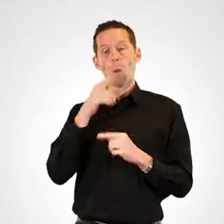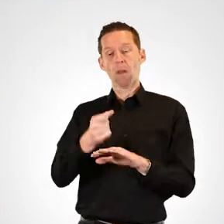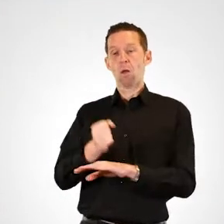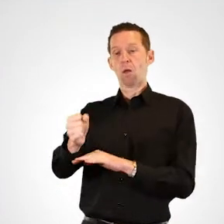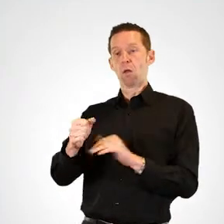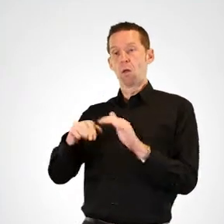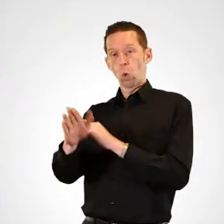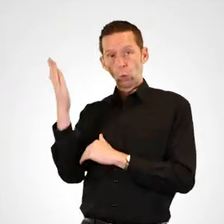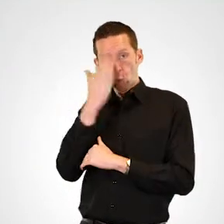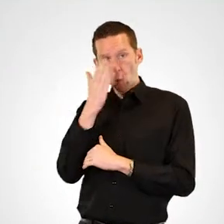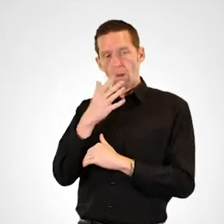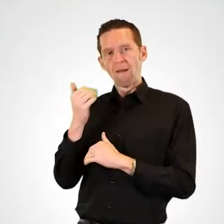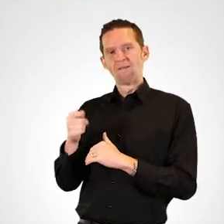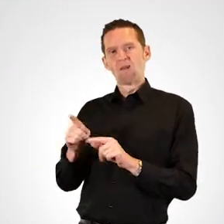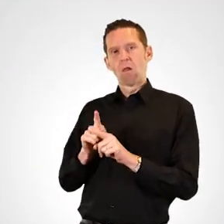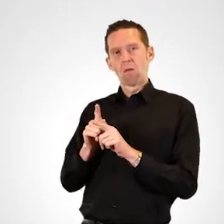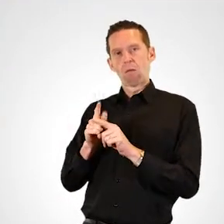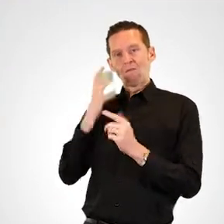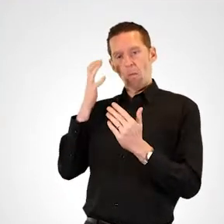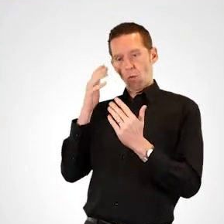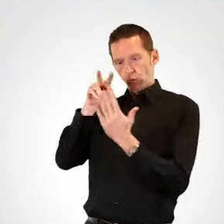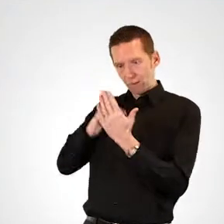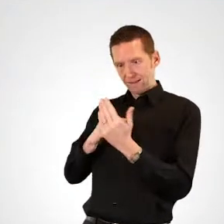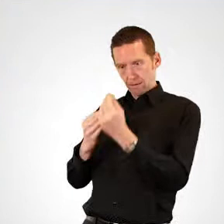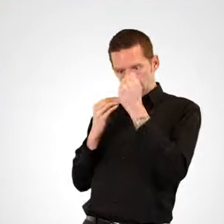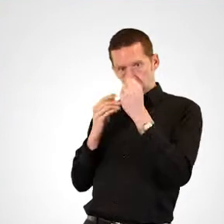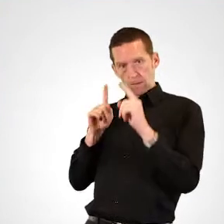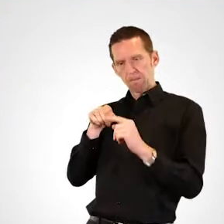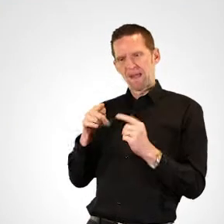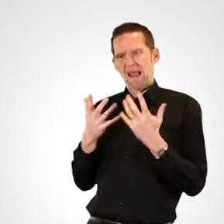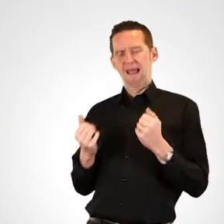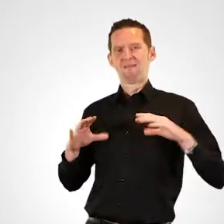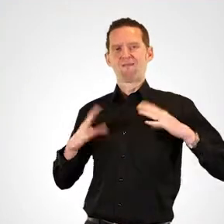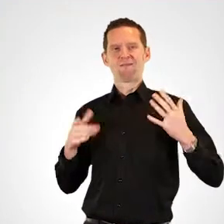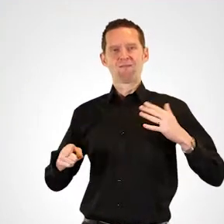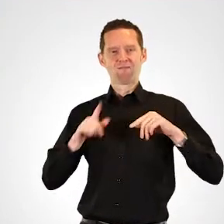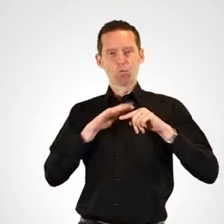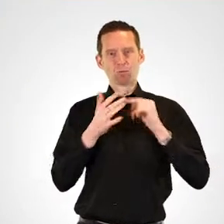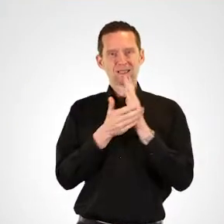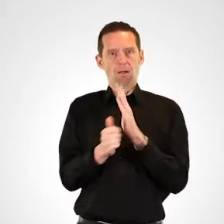and go into formal reading instruction that they have these phonological skills well in place